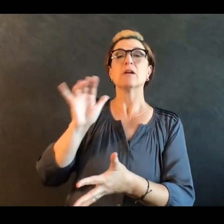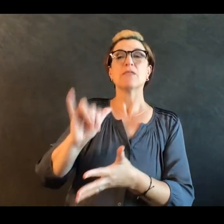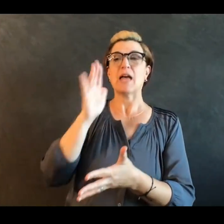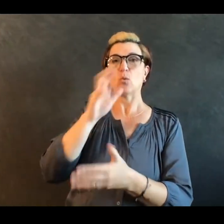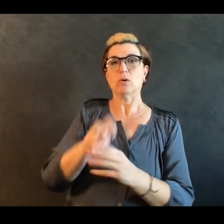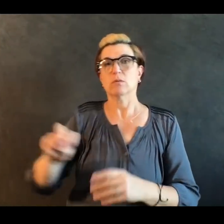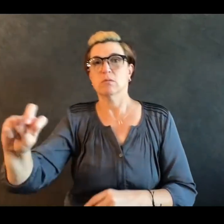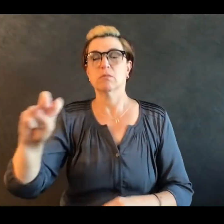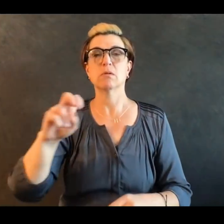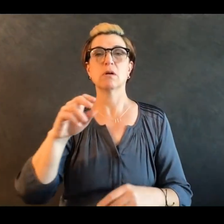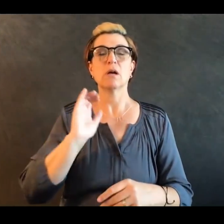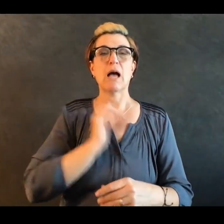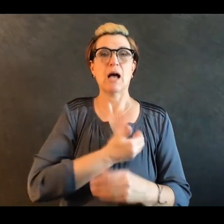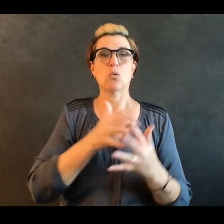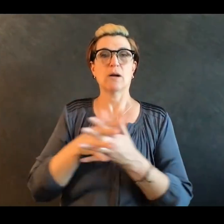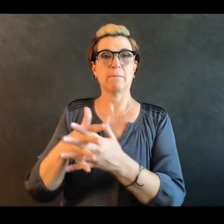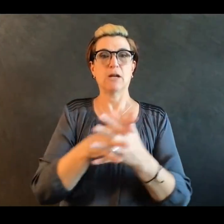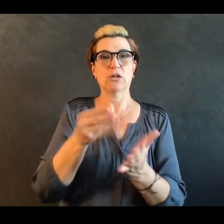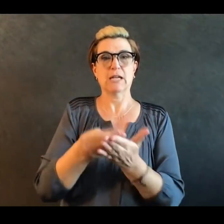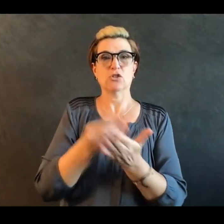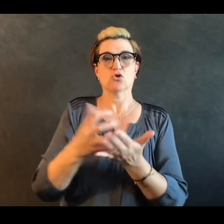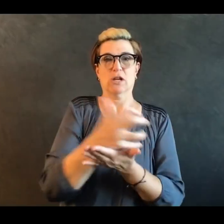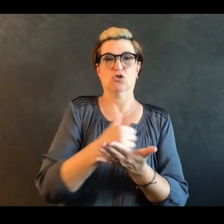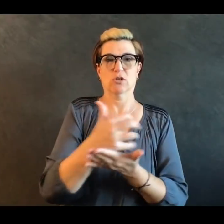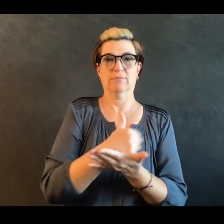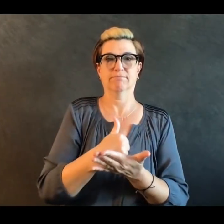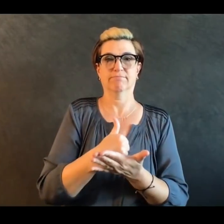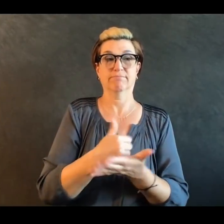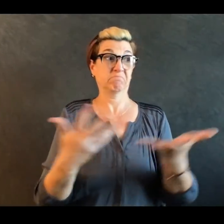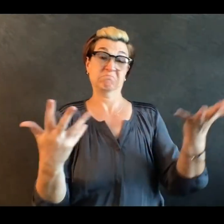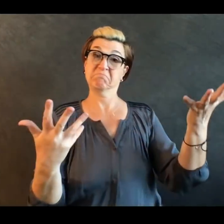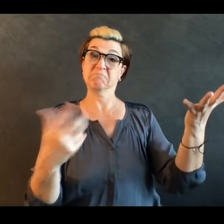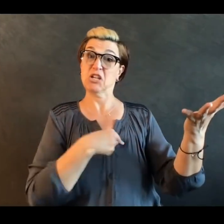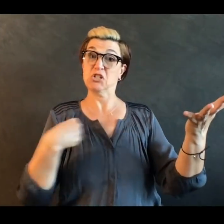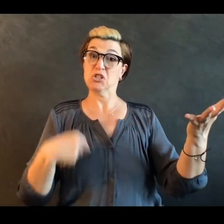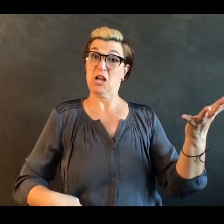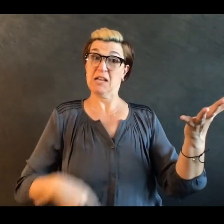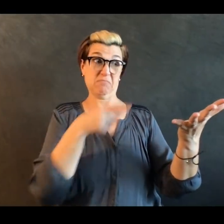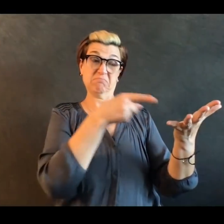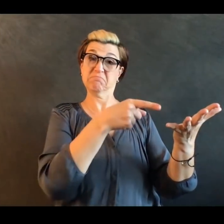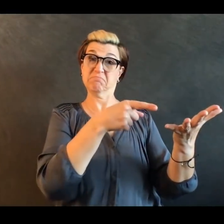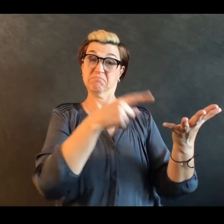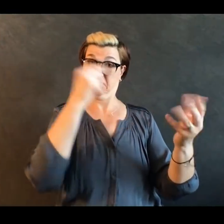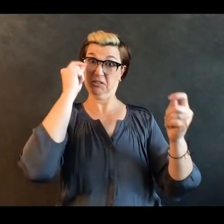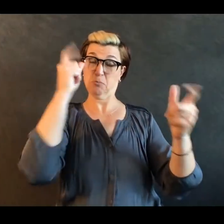this has never happened to China before they never gave us ten cents now they're